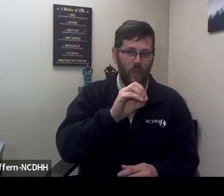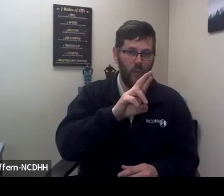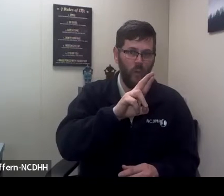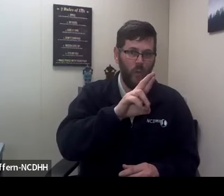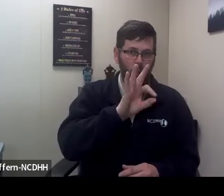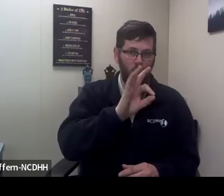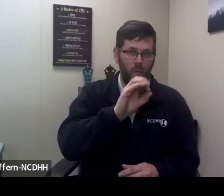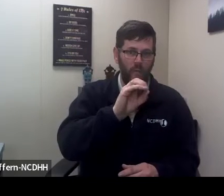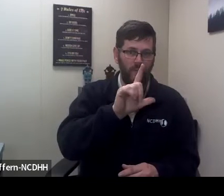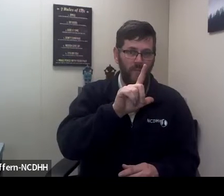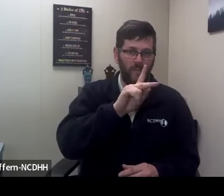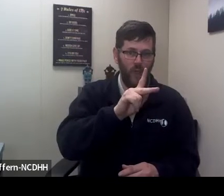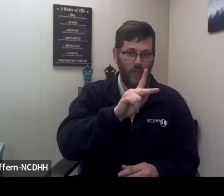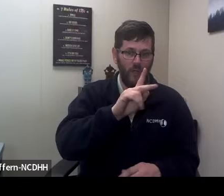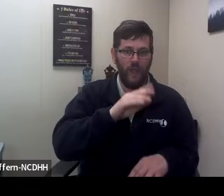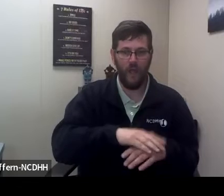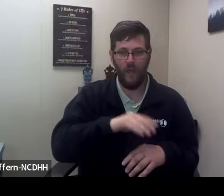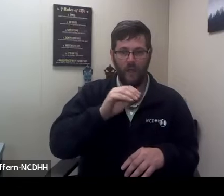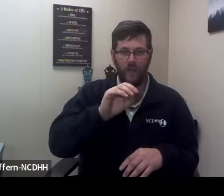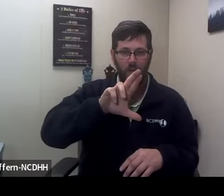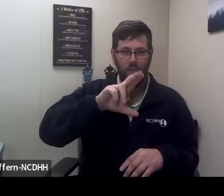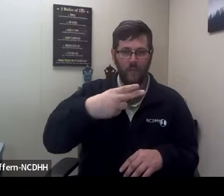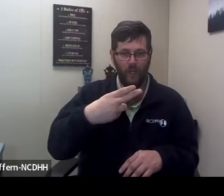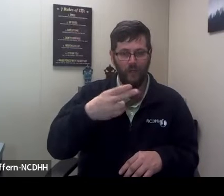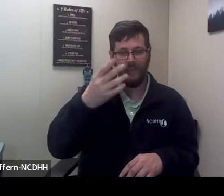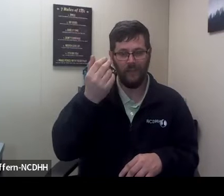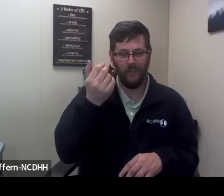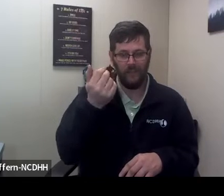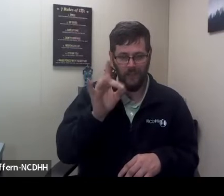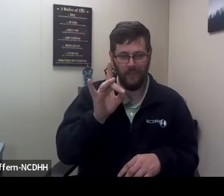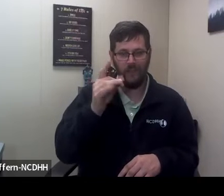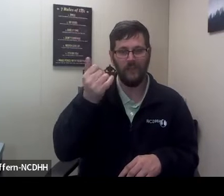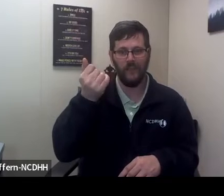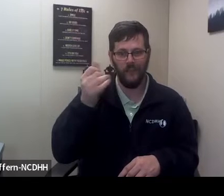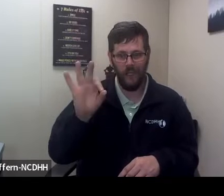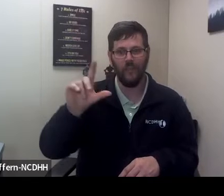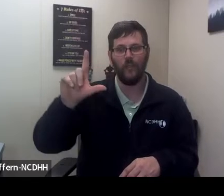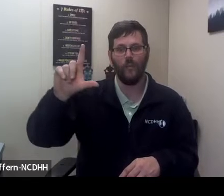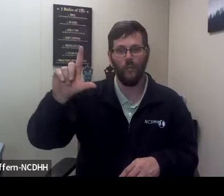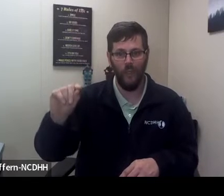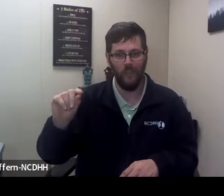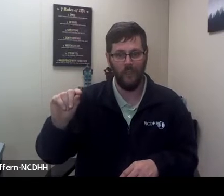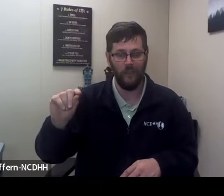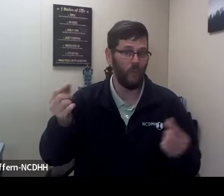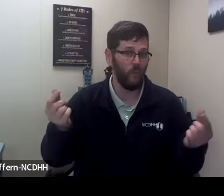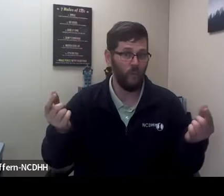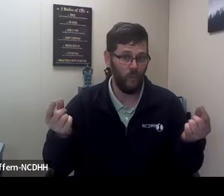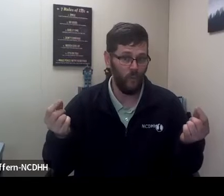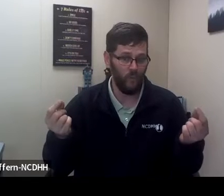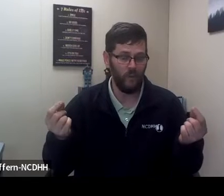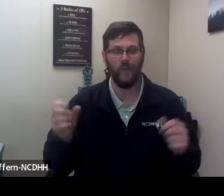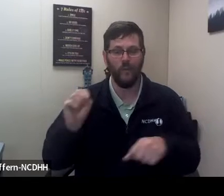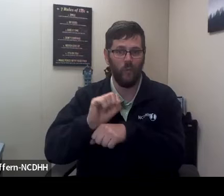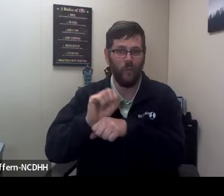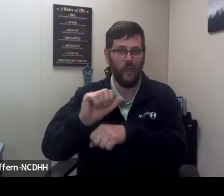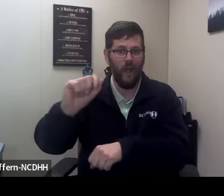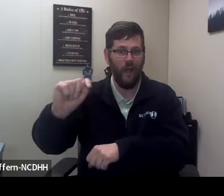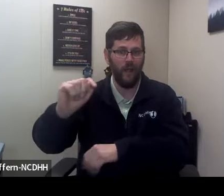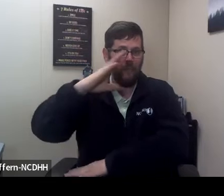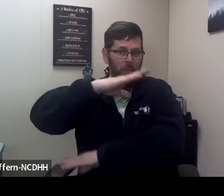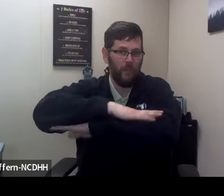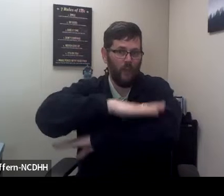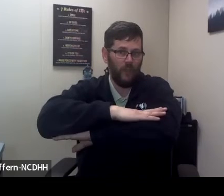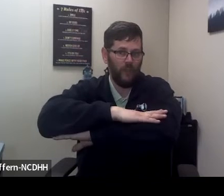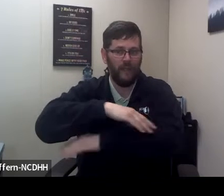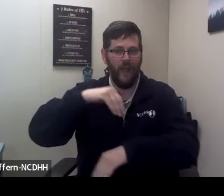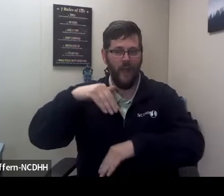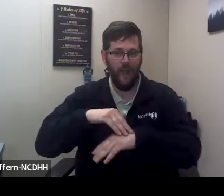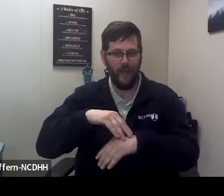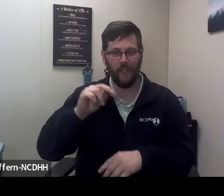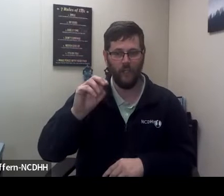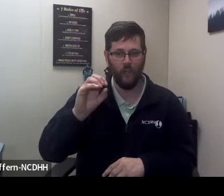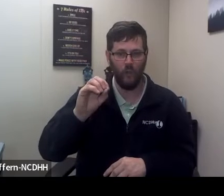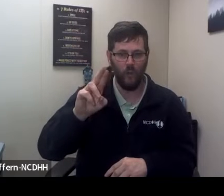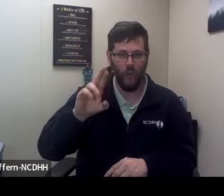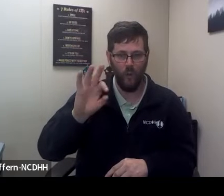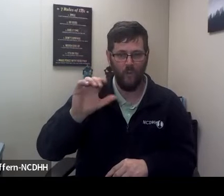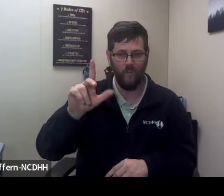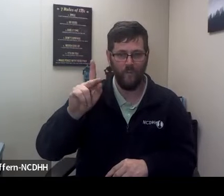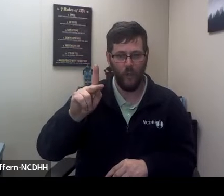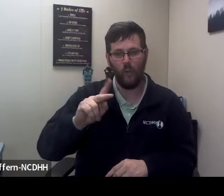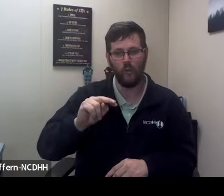I'll be in Norfolk on March 18th, 19th, and 20th and I'll be working at a booth which will be